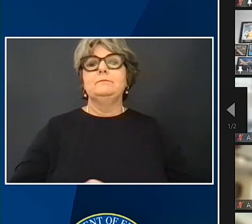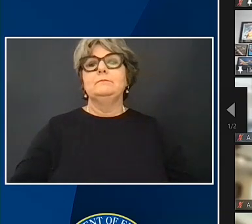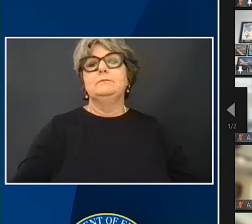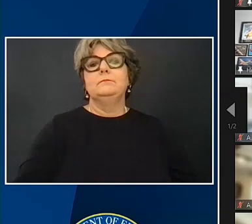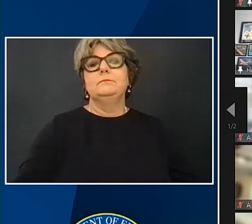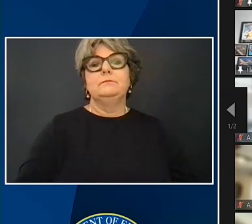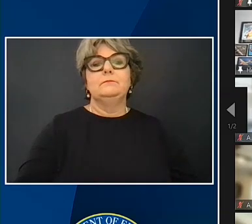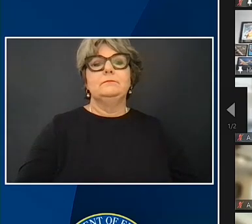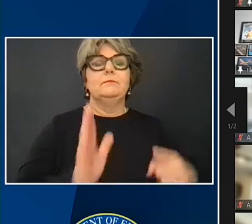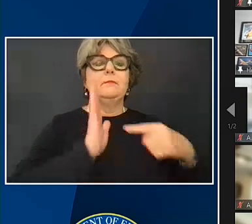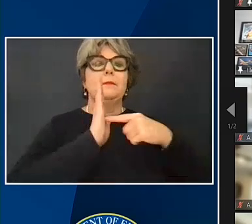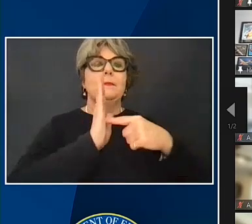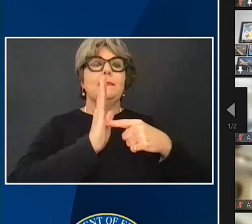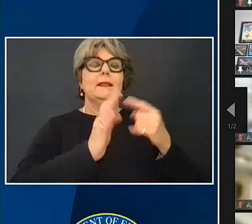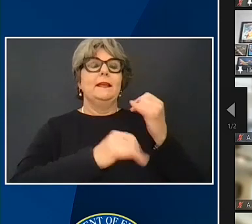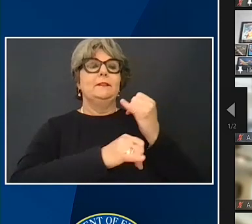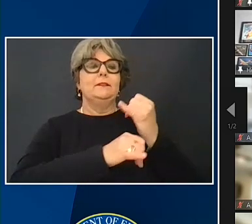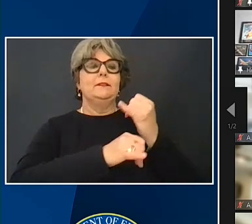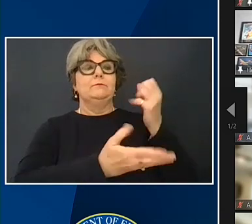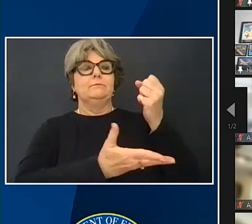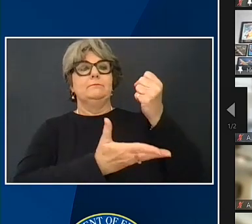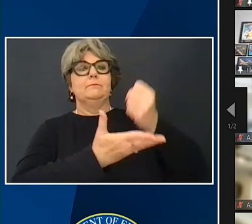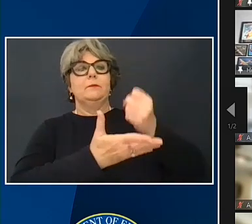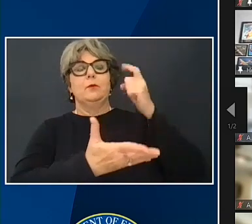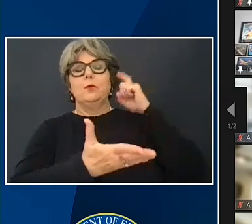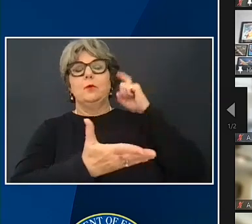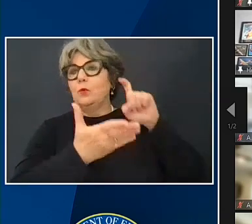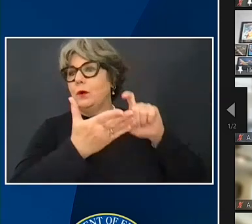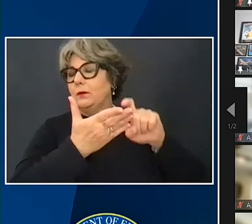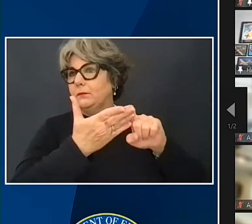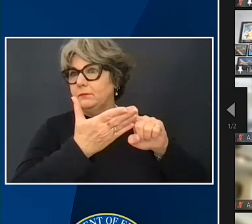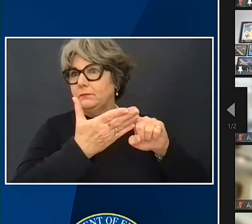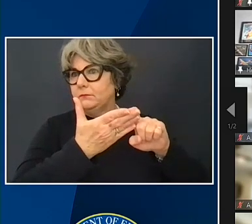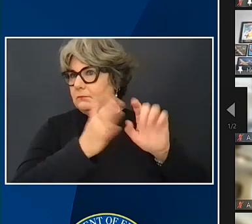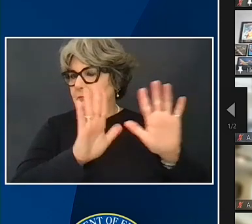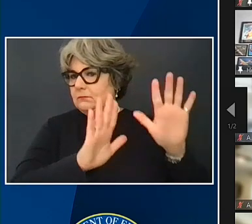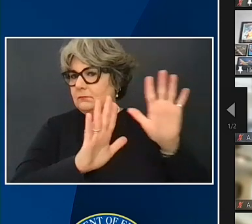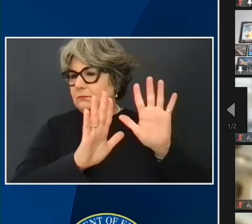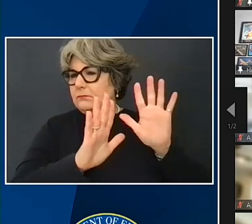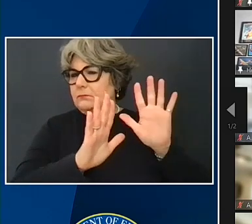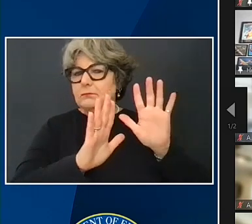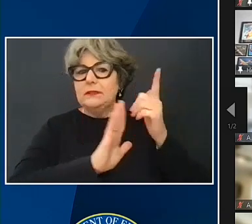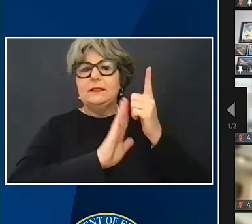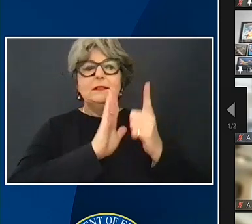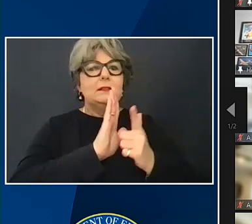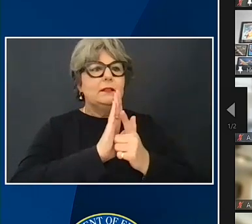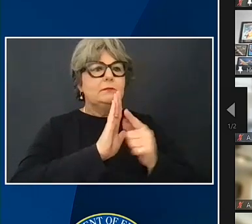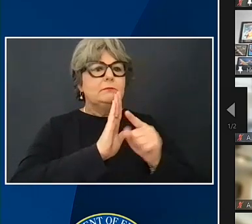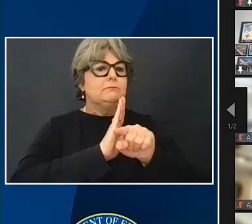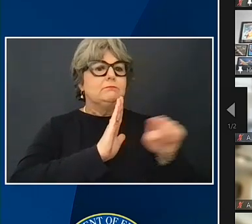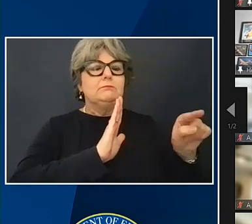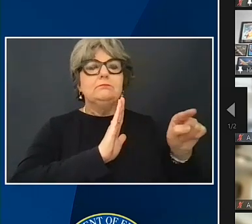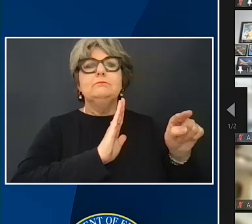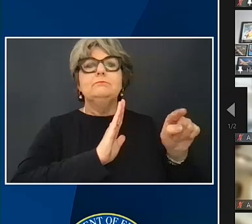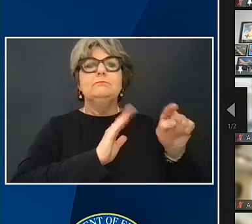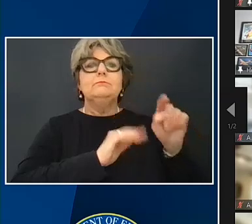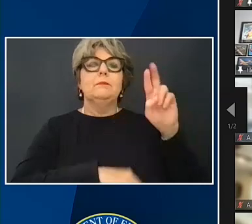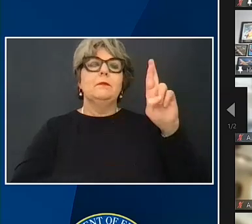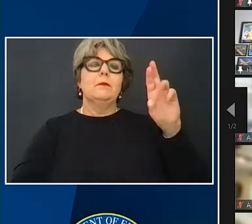Representing institutional accrediting agencies recognized. Oh, sorry. Legal assistance organizations, we are joined by Robyn Smith. Hello.